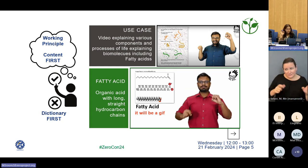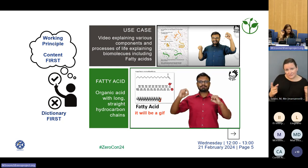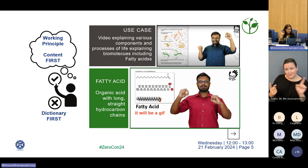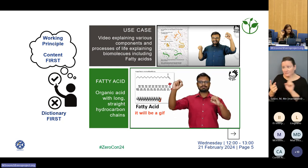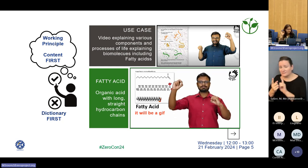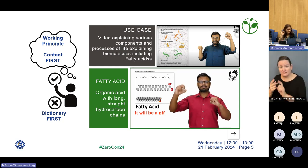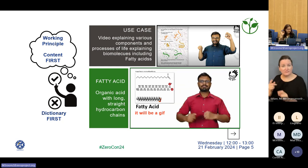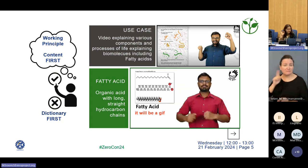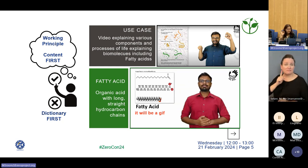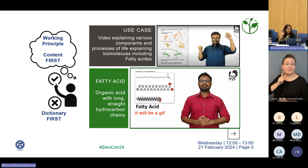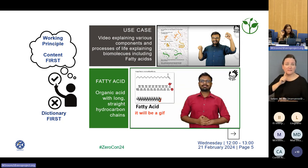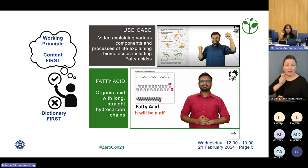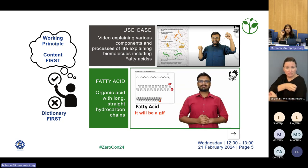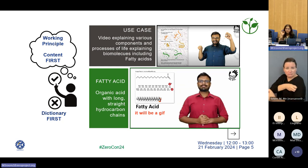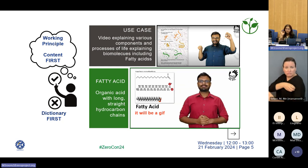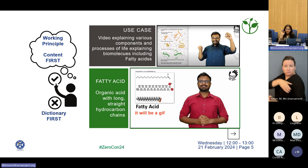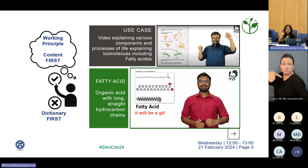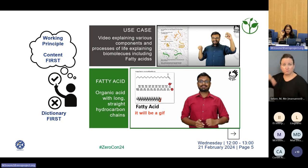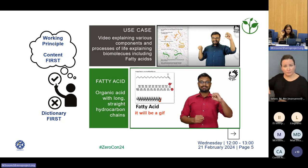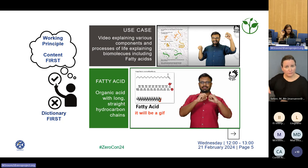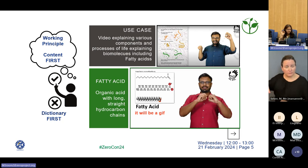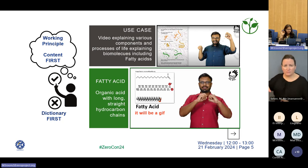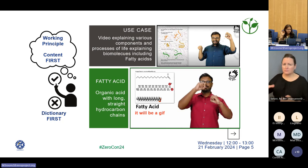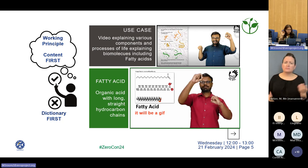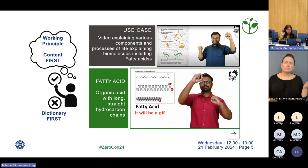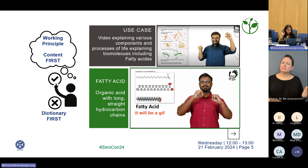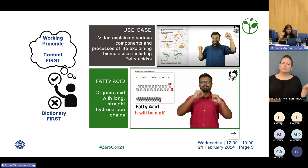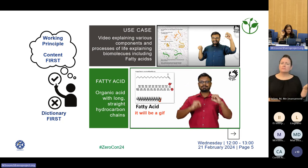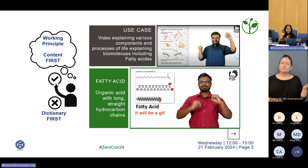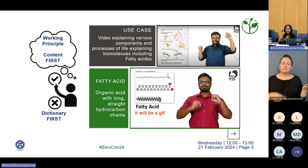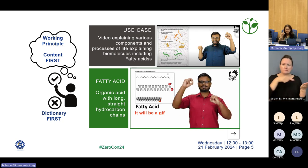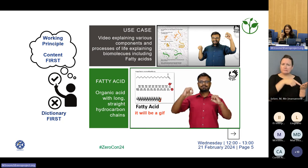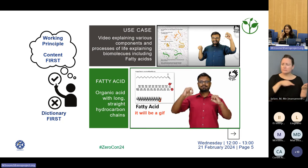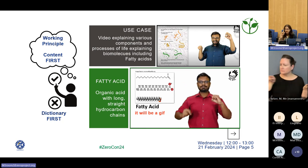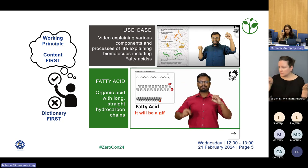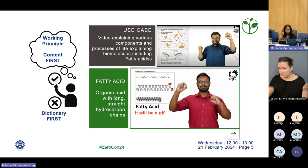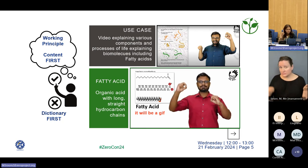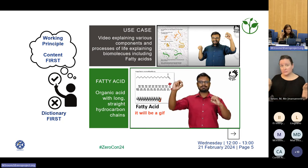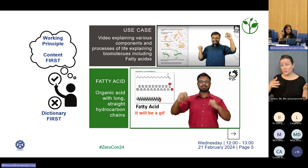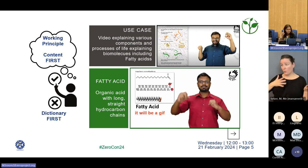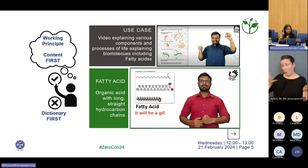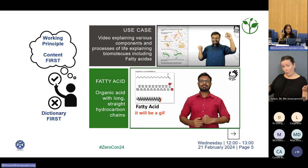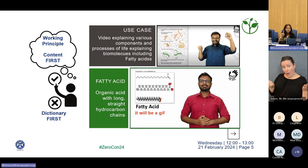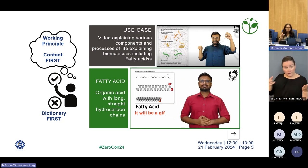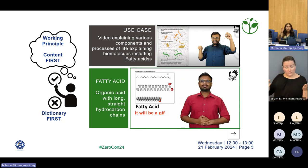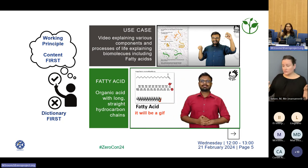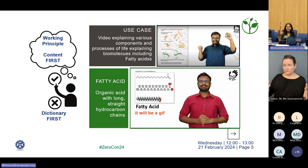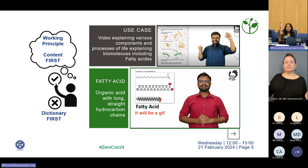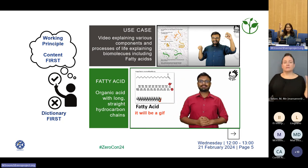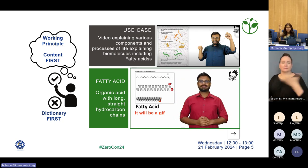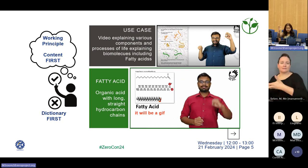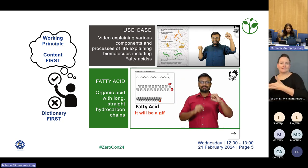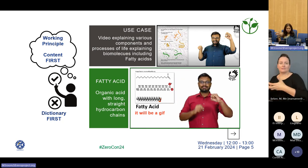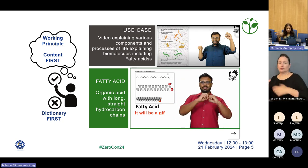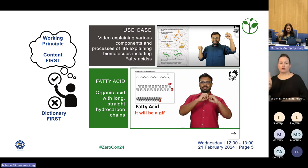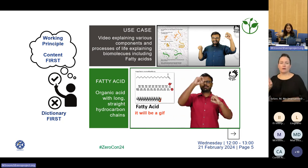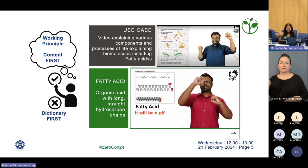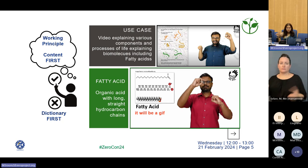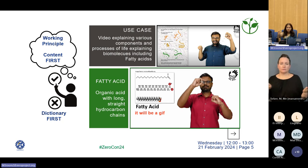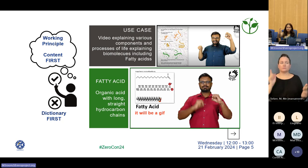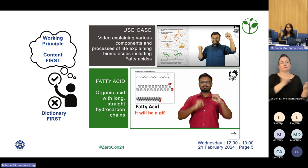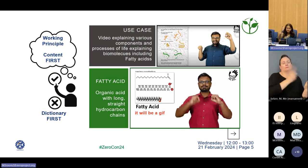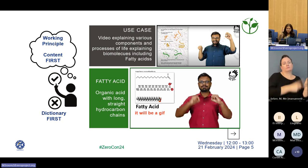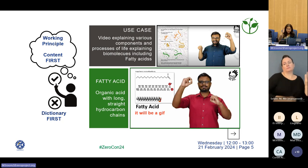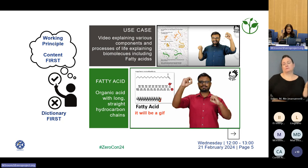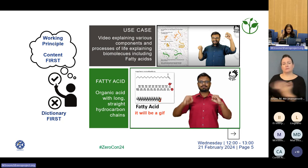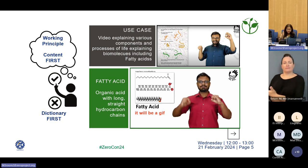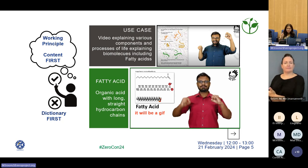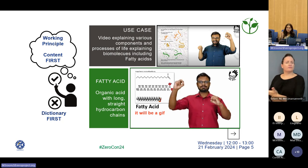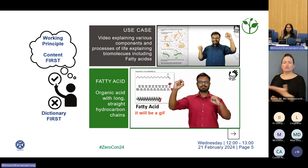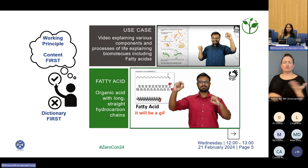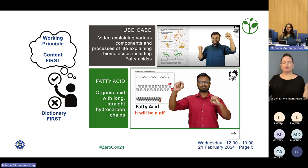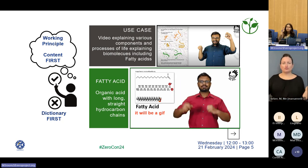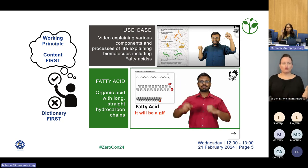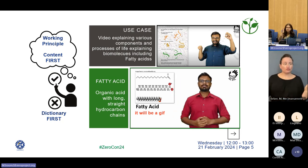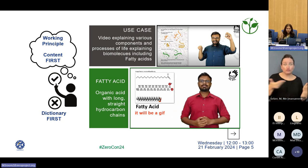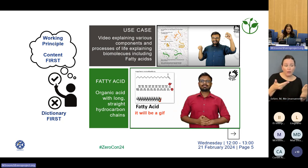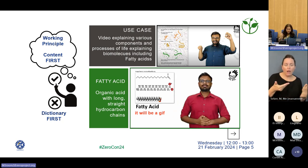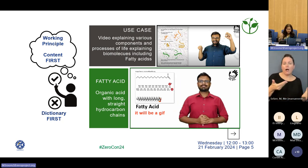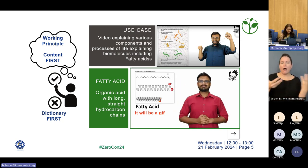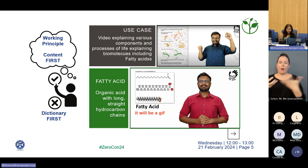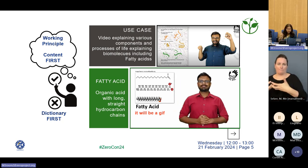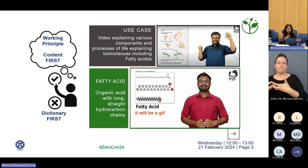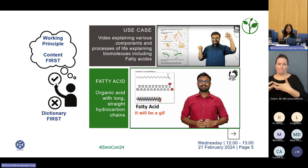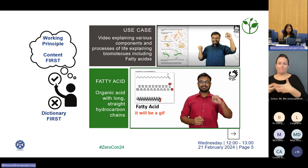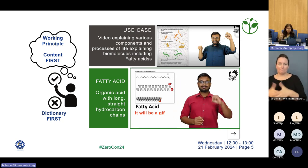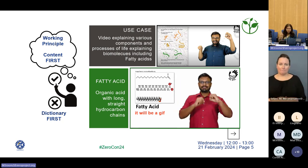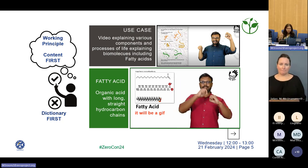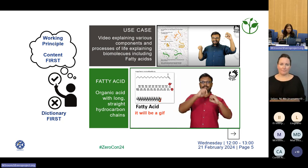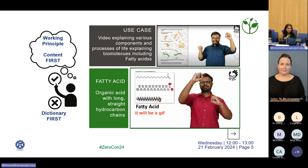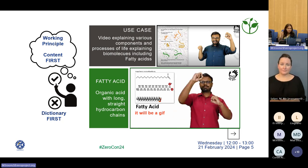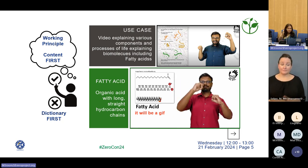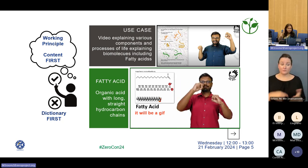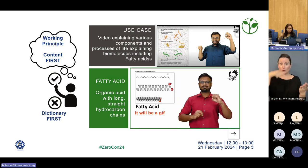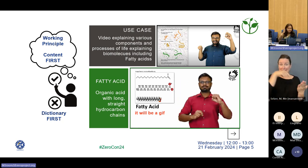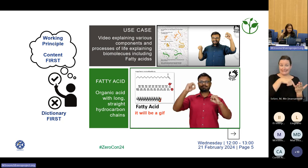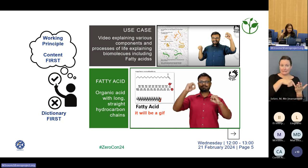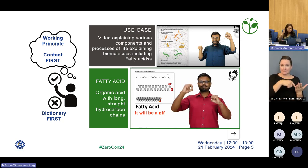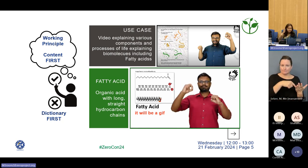not. This is where our project stands out. We stay focused on creating content for knowledge.